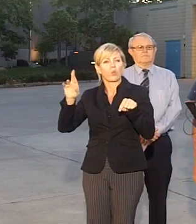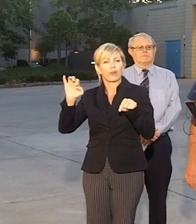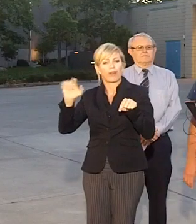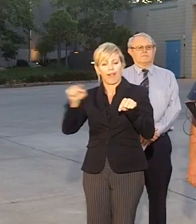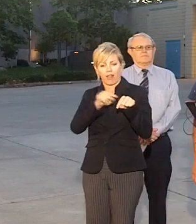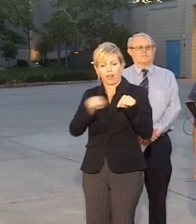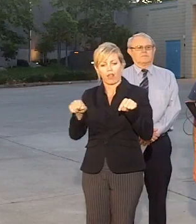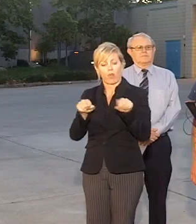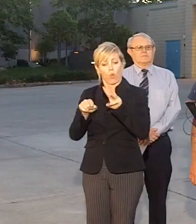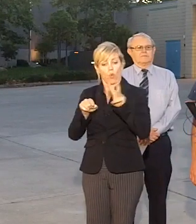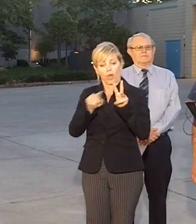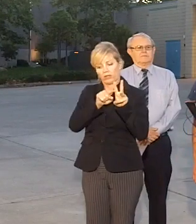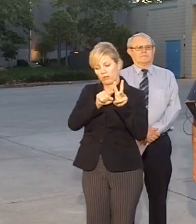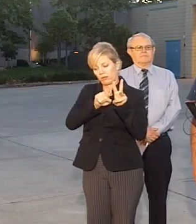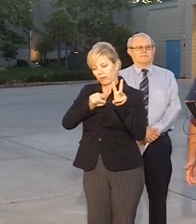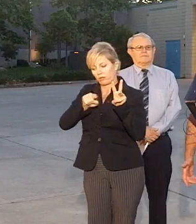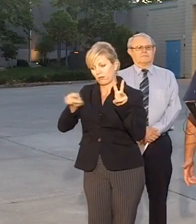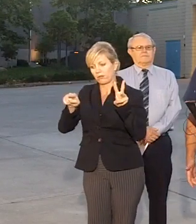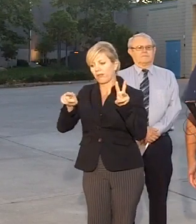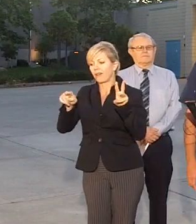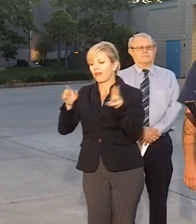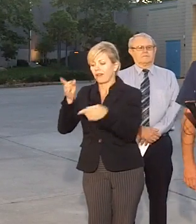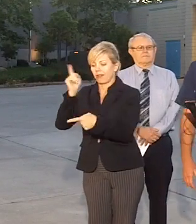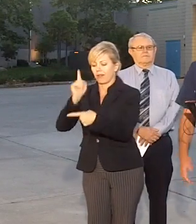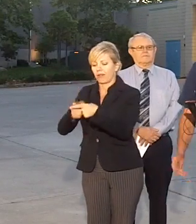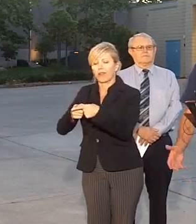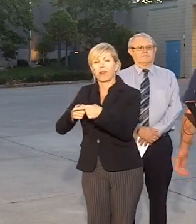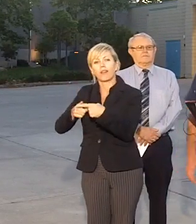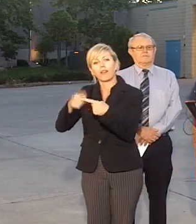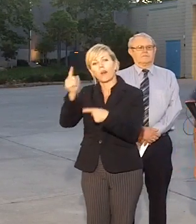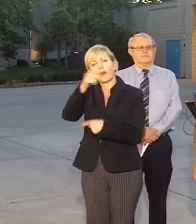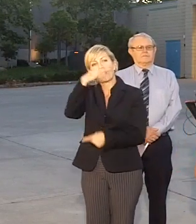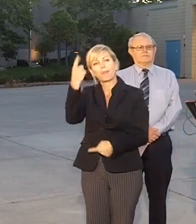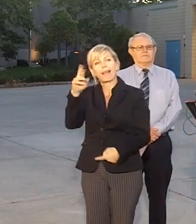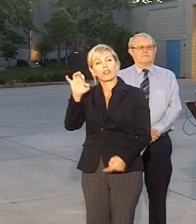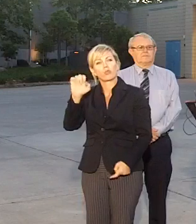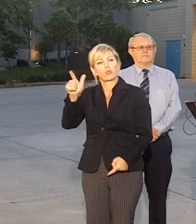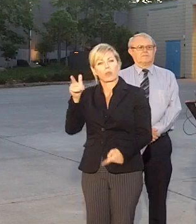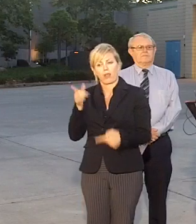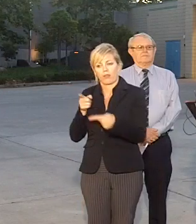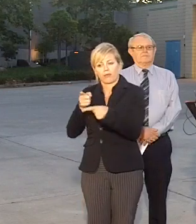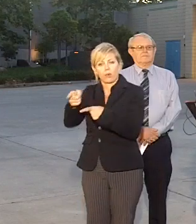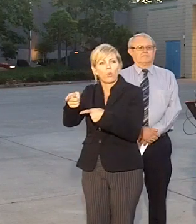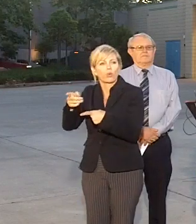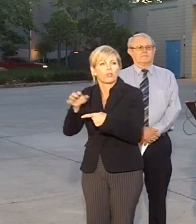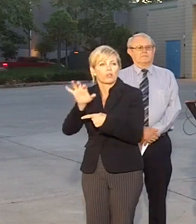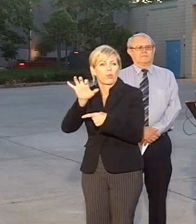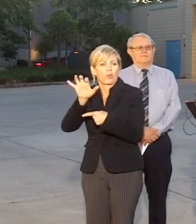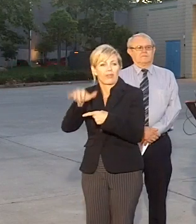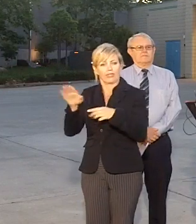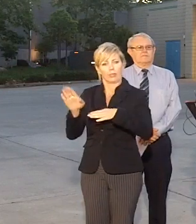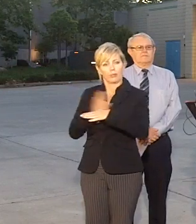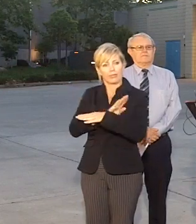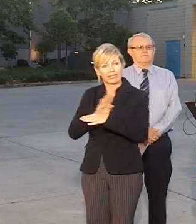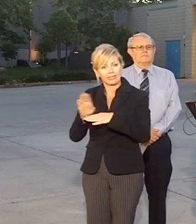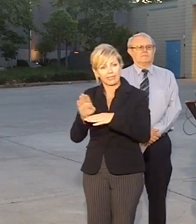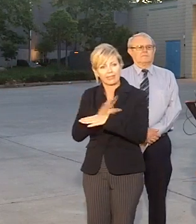black rail it includes business commercial and residential portions of the community so